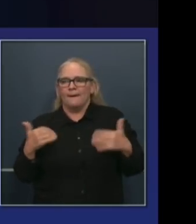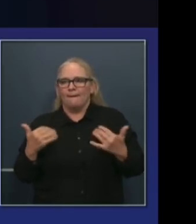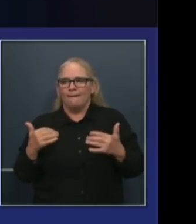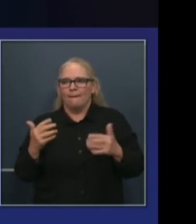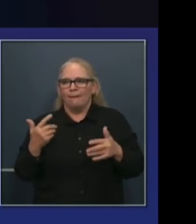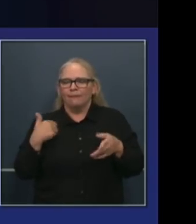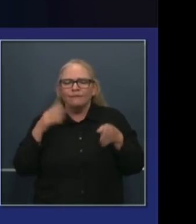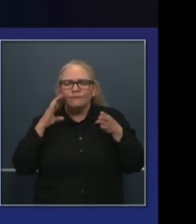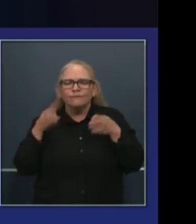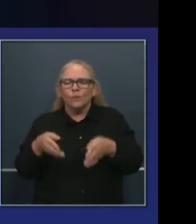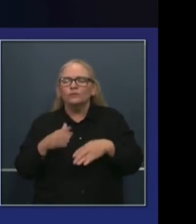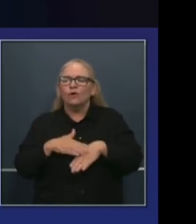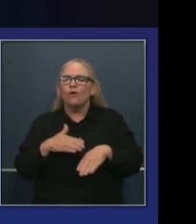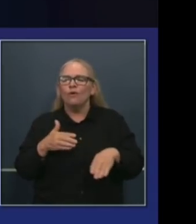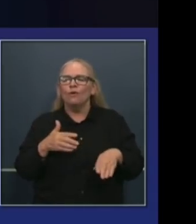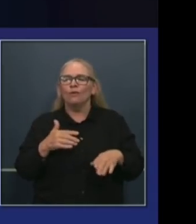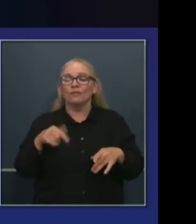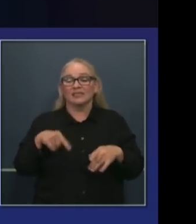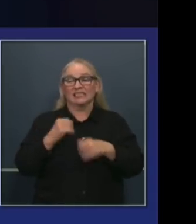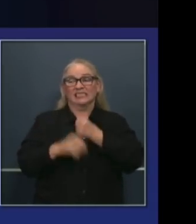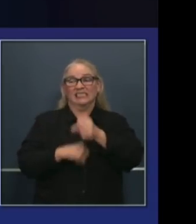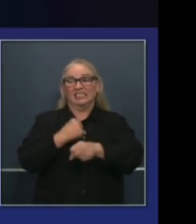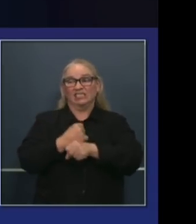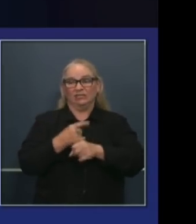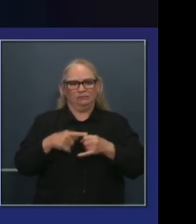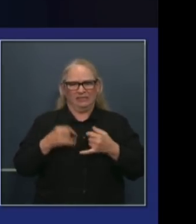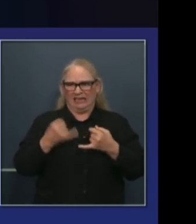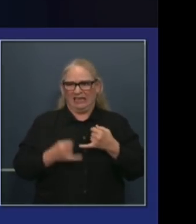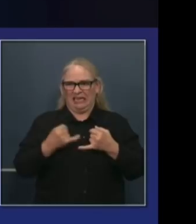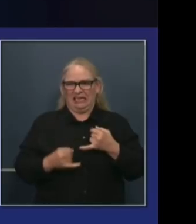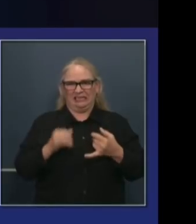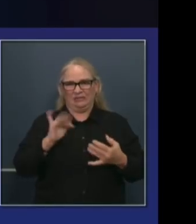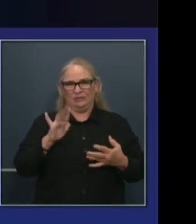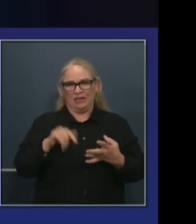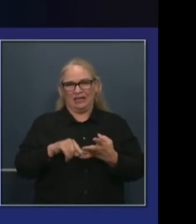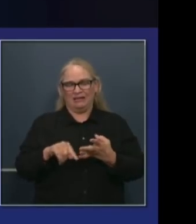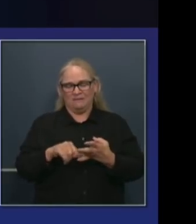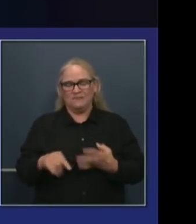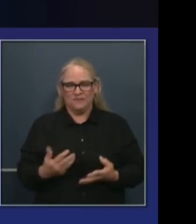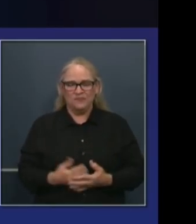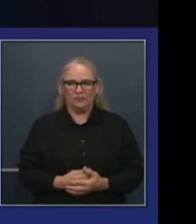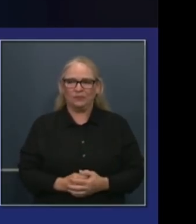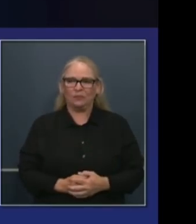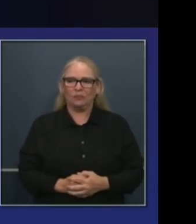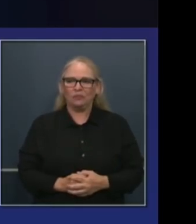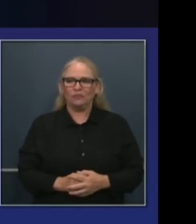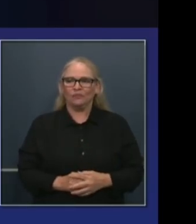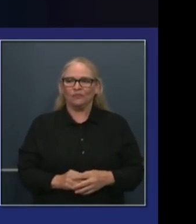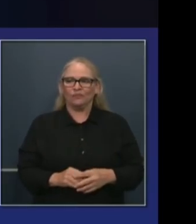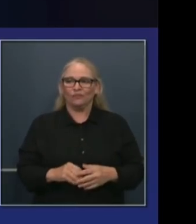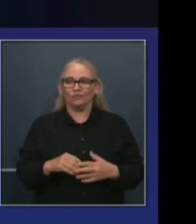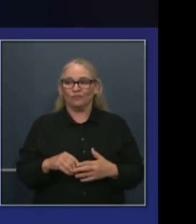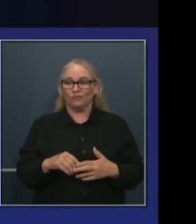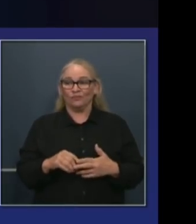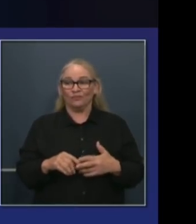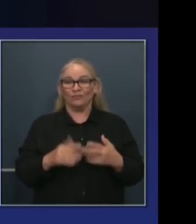VERY FAMILIAR INCLUDING APARTMENT INSURANCE HAS EXPIRATION DATES THAT PUT MORE FOCUS ON THIS TIME OF YEAR AND